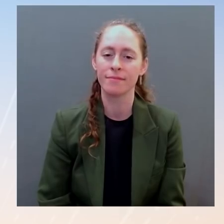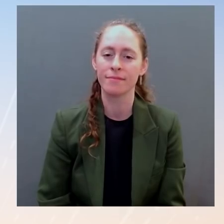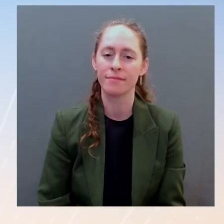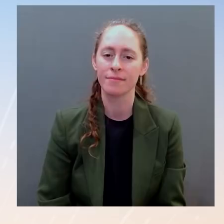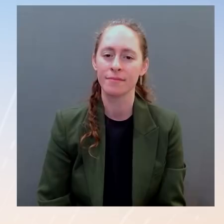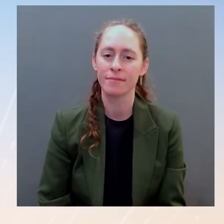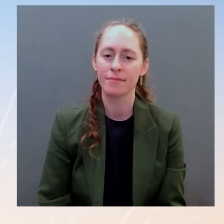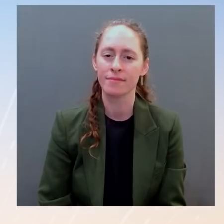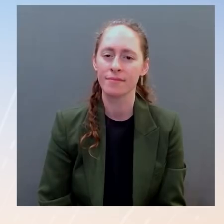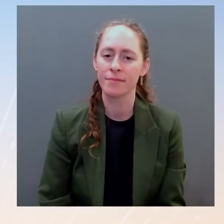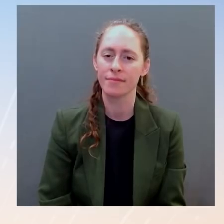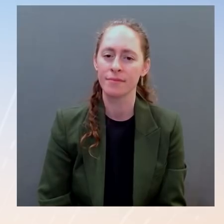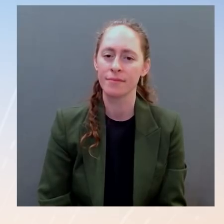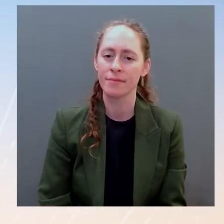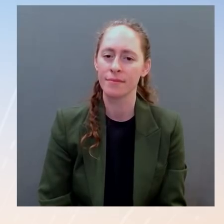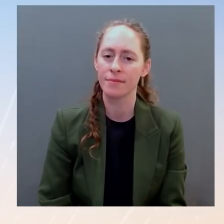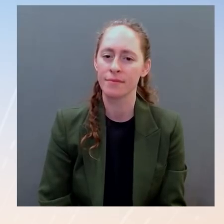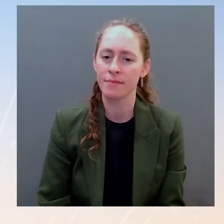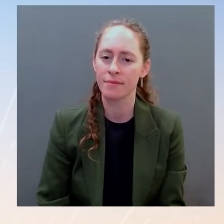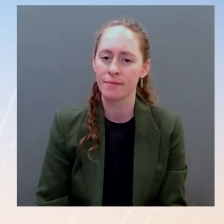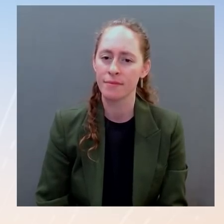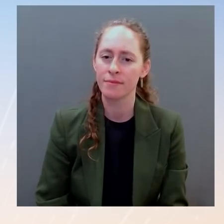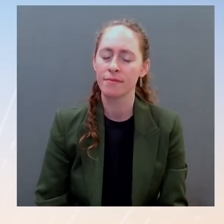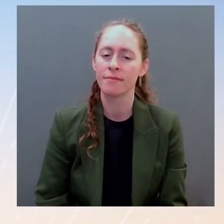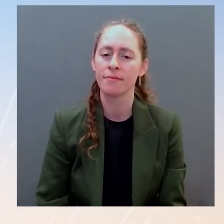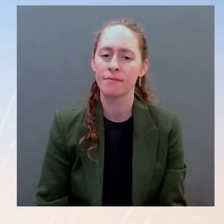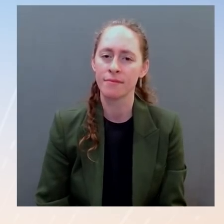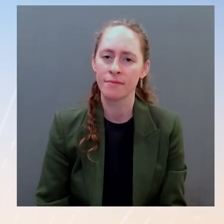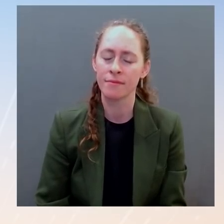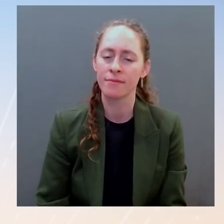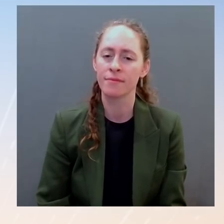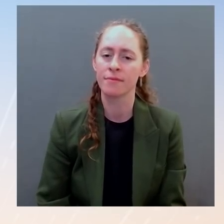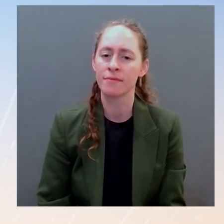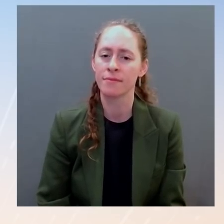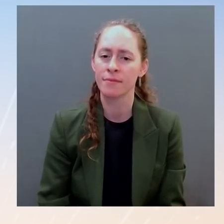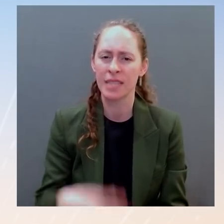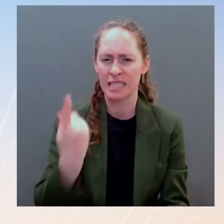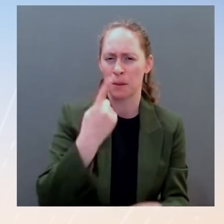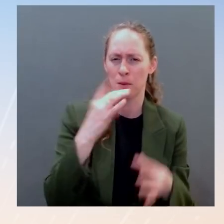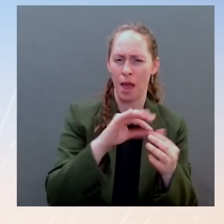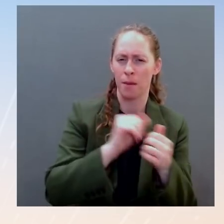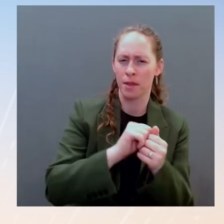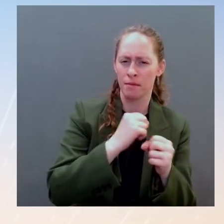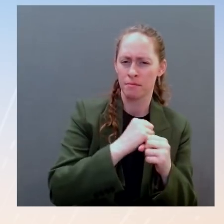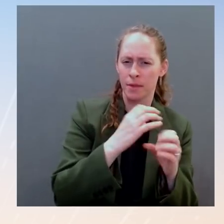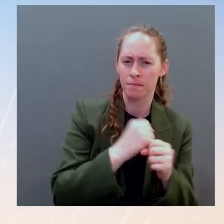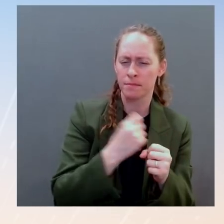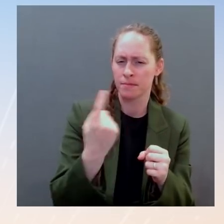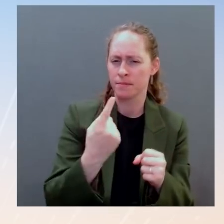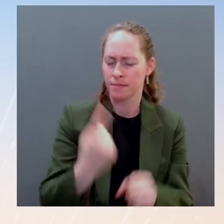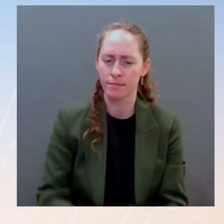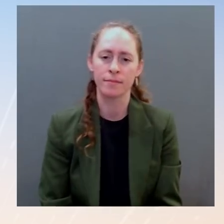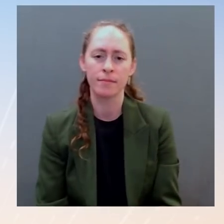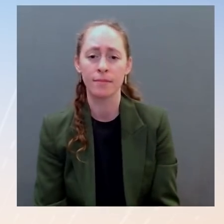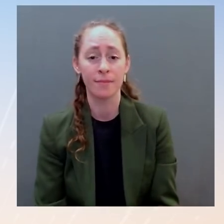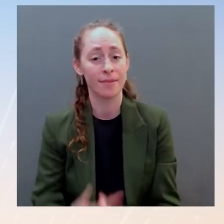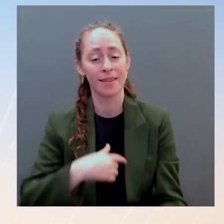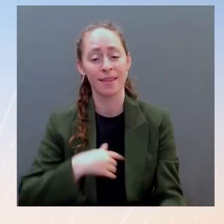Ms. Psaki: Yeah, I've seen the reports. I don't -- obviously we have, of course -- but I have -- I don't have any confirmation of the specifics or the details at this point in time from here.